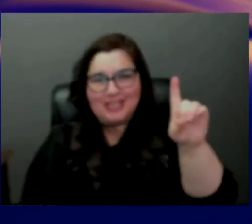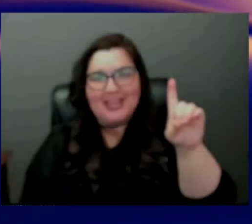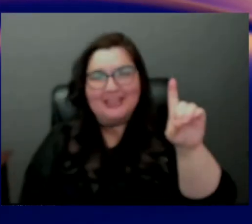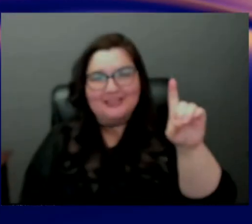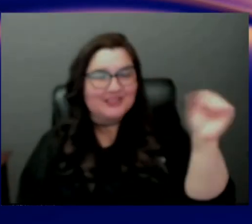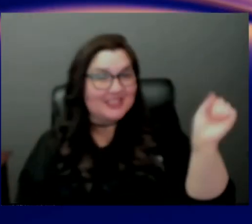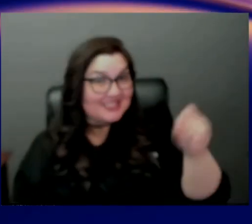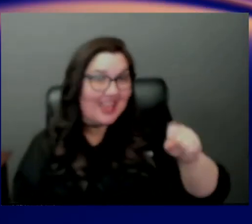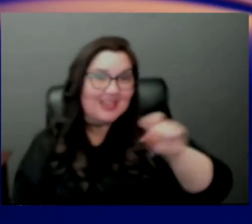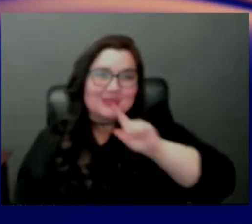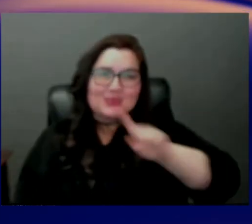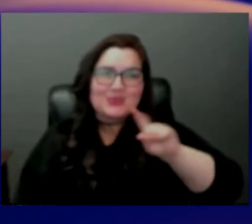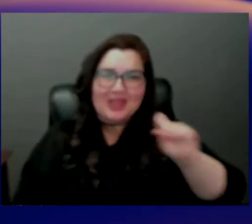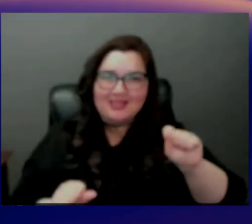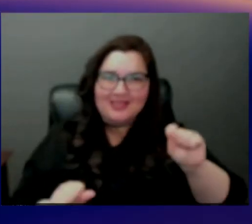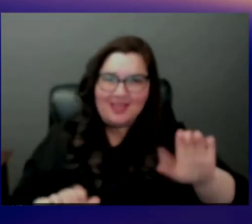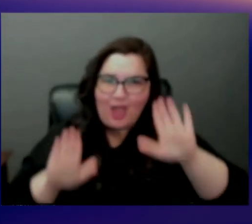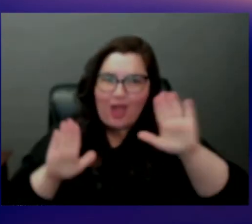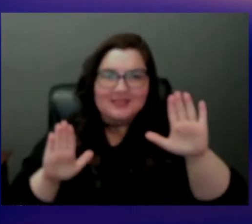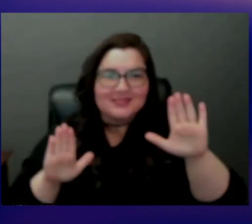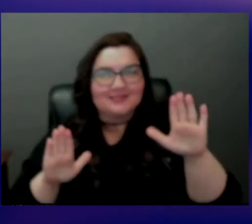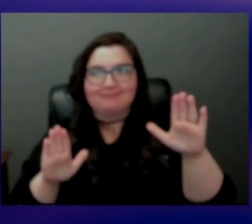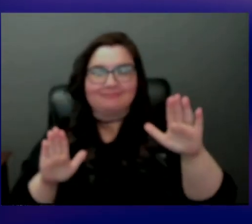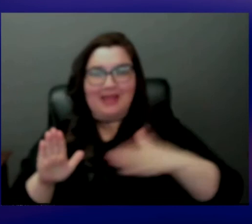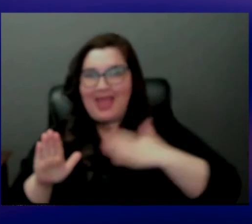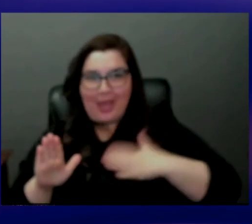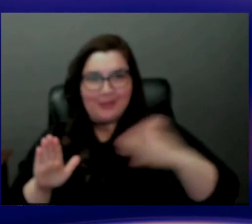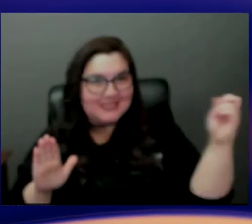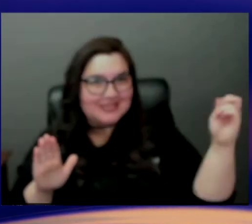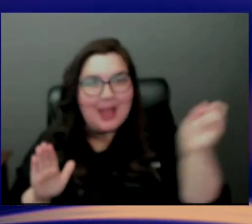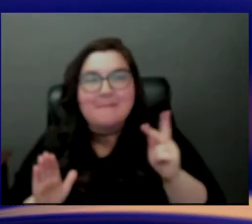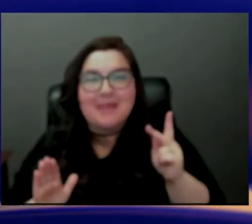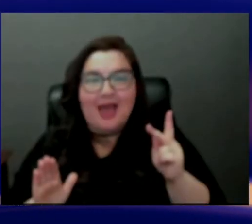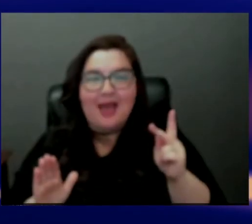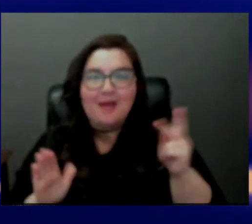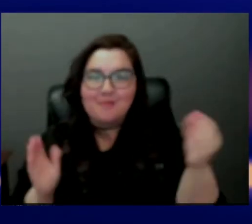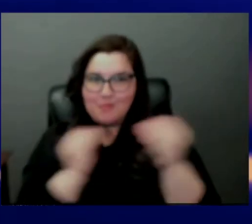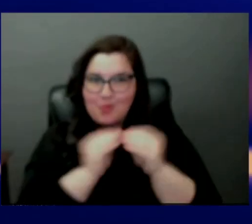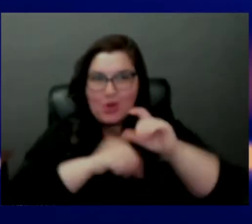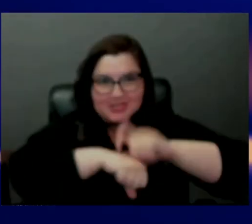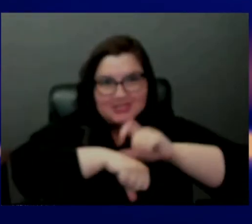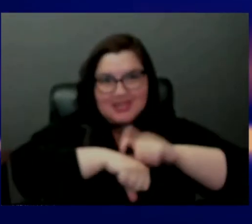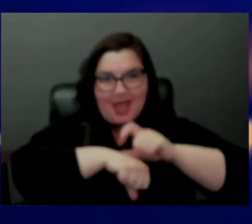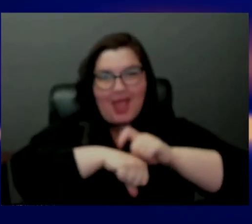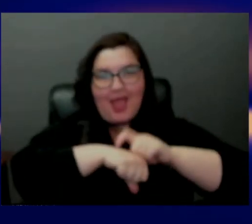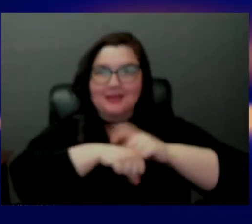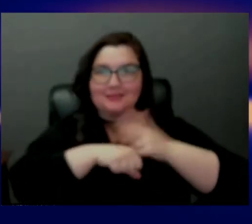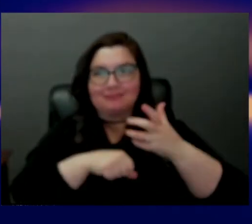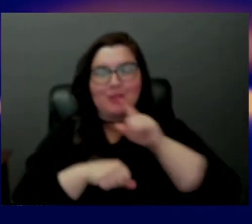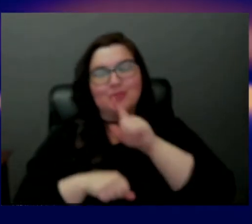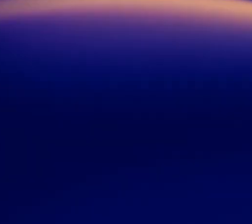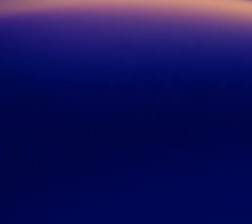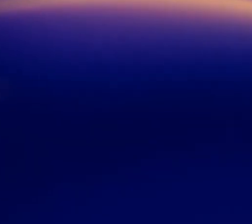I will be happy to come back, if we can spare more time, I'm sure six months from now, there'll be another long list.